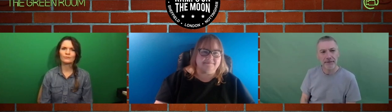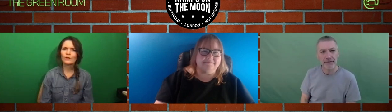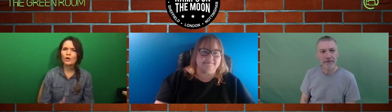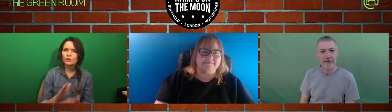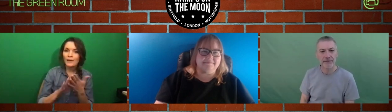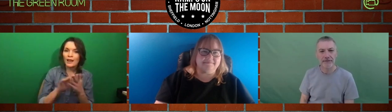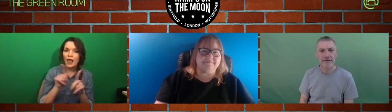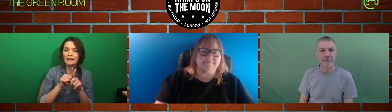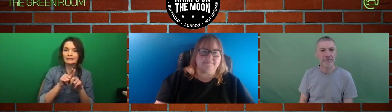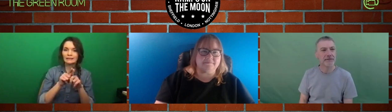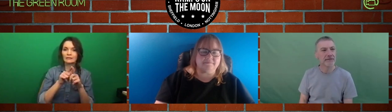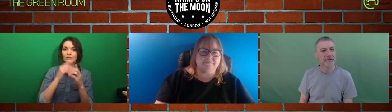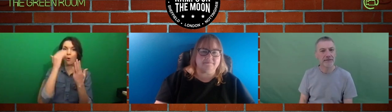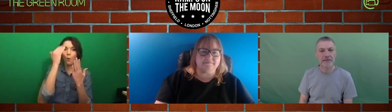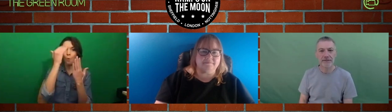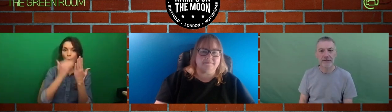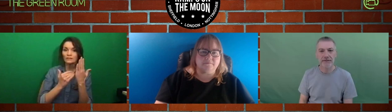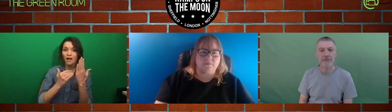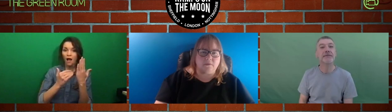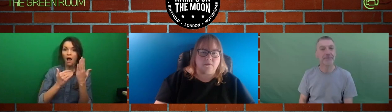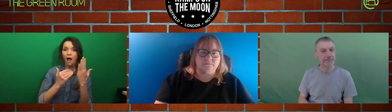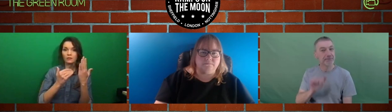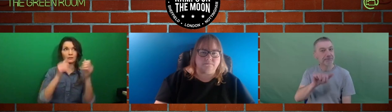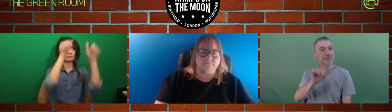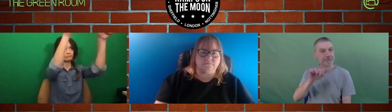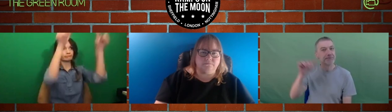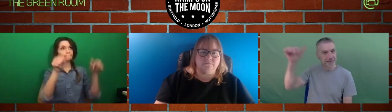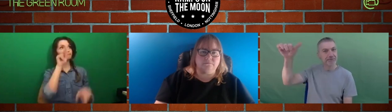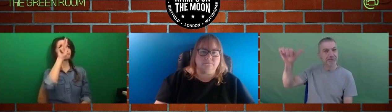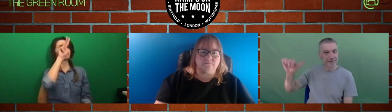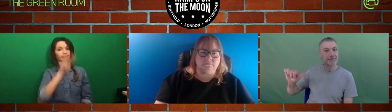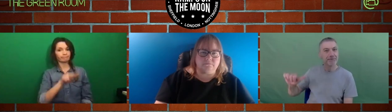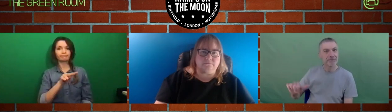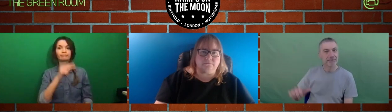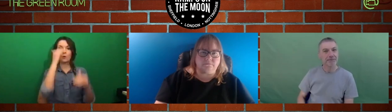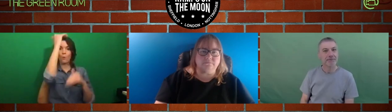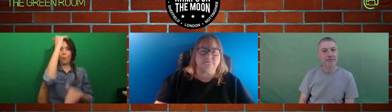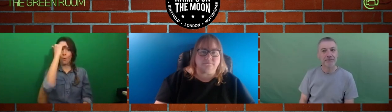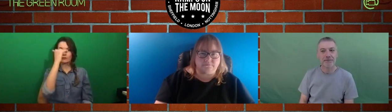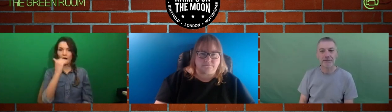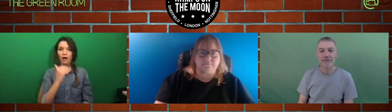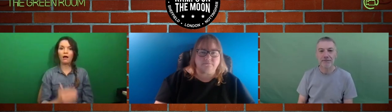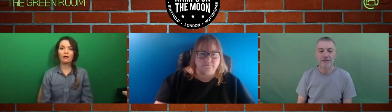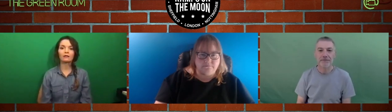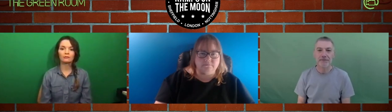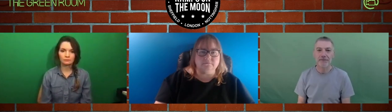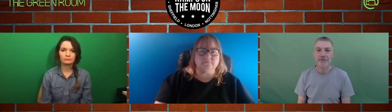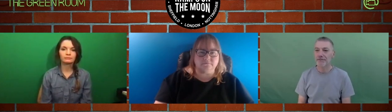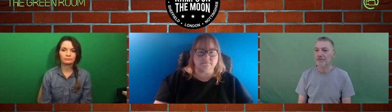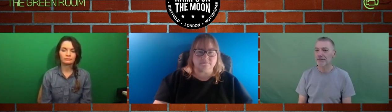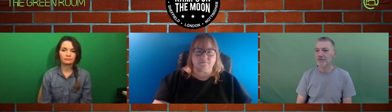that we had backstage? Is that what you mean? The running order, yeah. KP: So there was more time for things the second time around because the show had